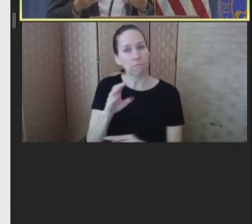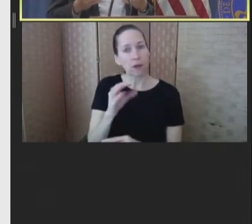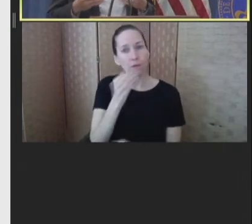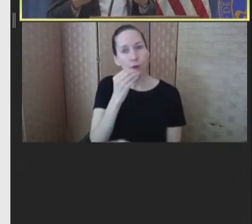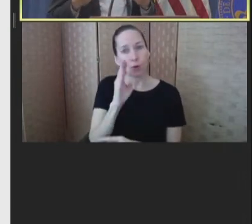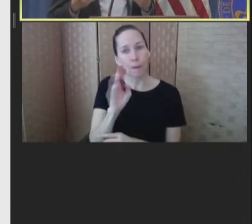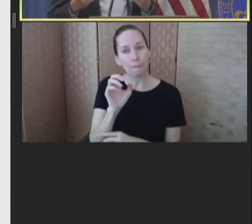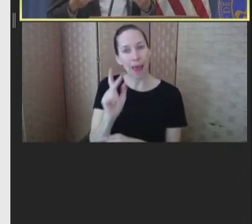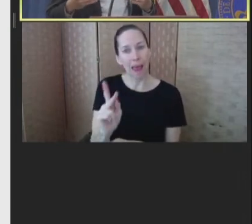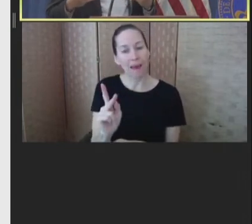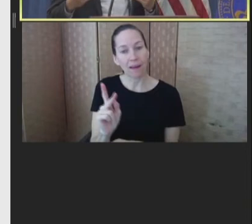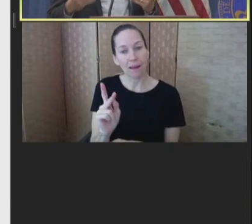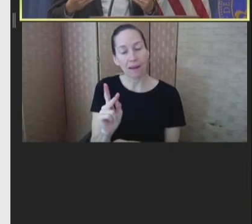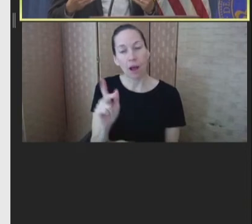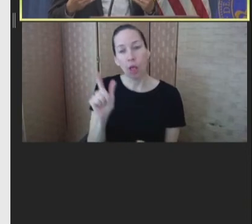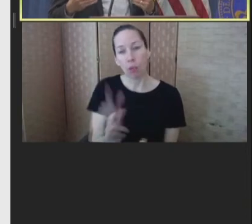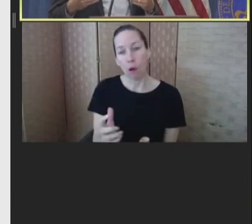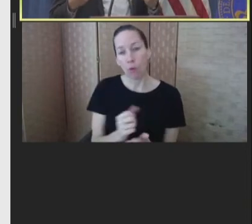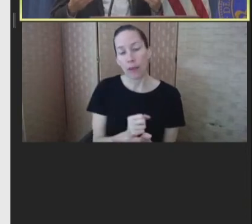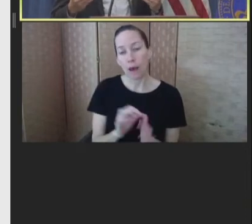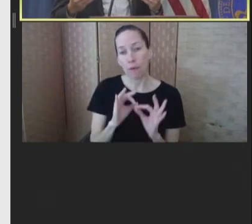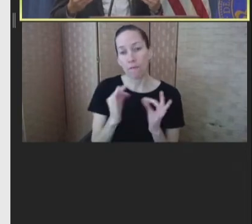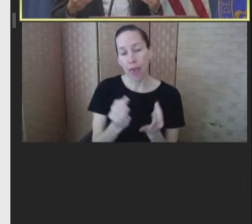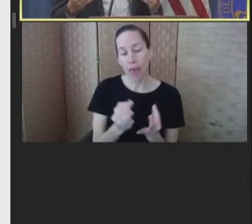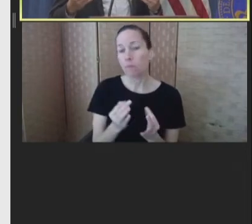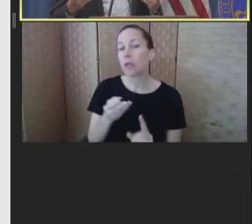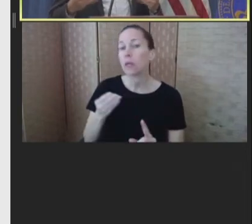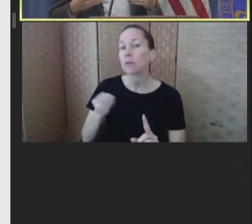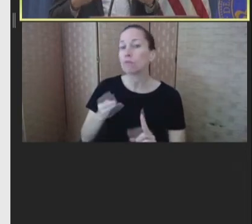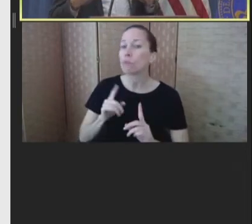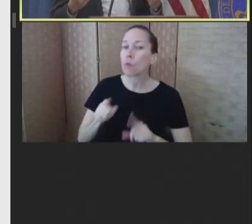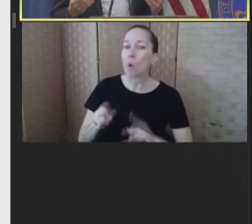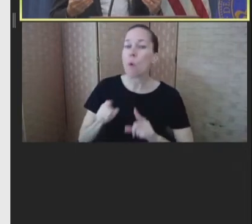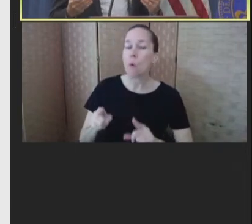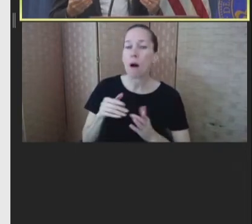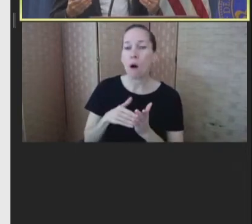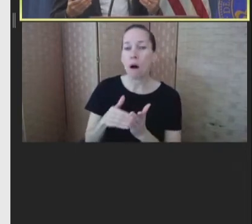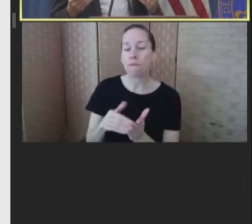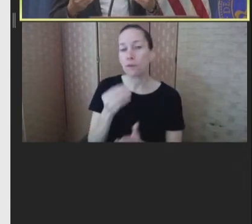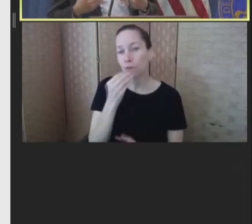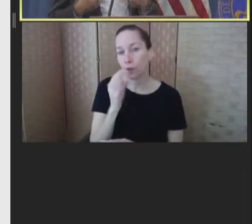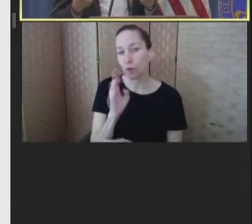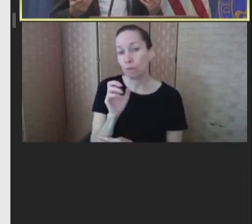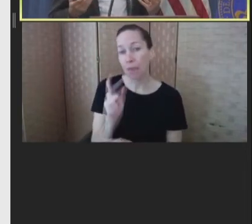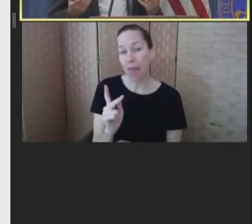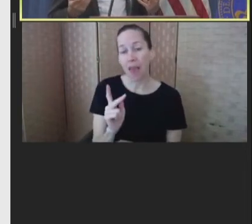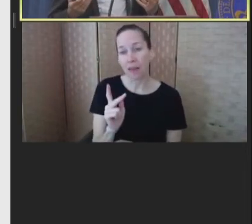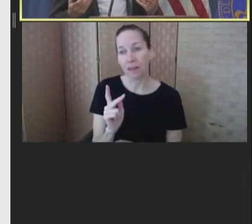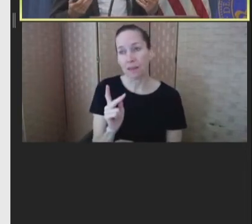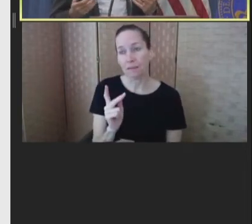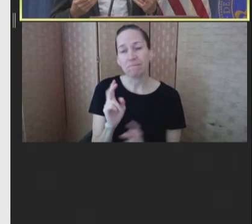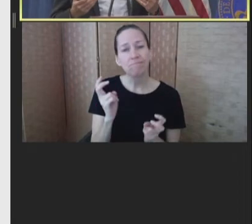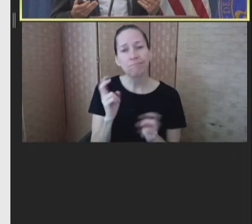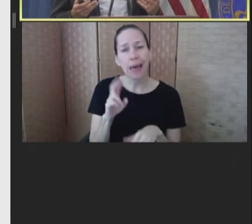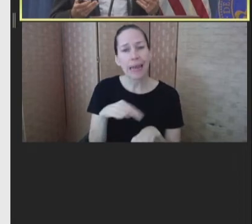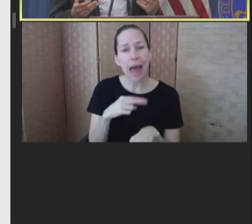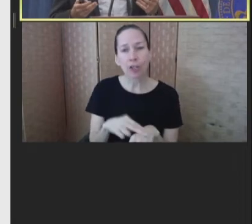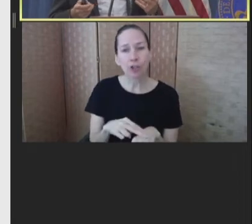low income, were actually taking advantage of the food bank. Food bank is a very natural partner, but would -- not one I would necessarily have thought of from the public health standpoint.